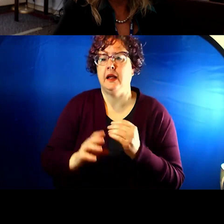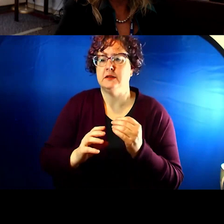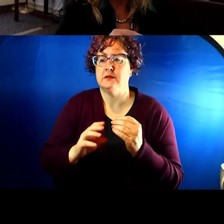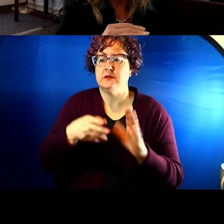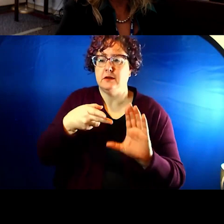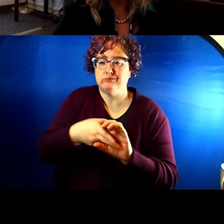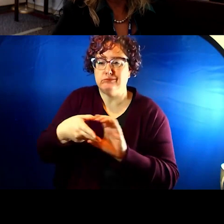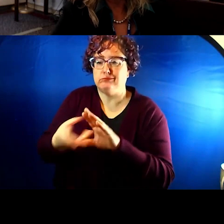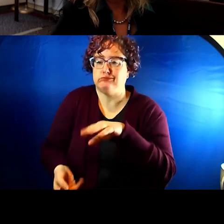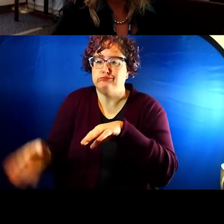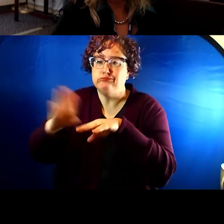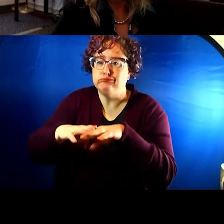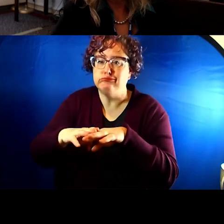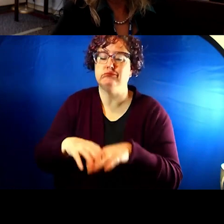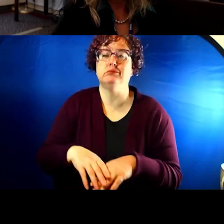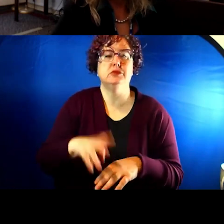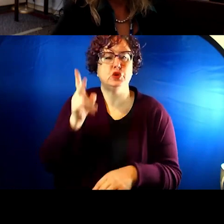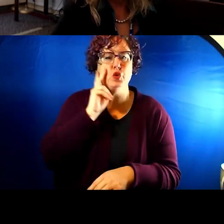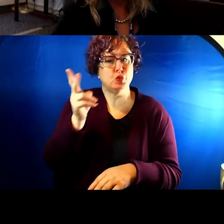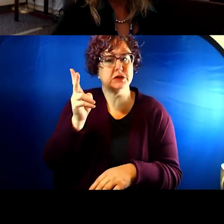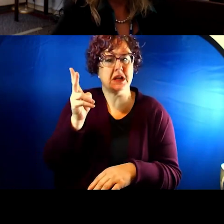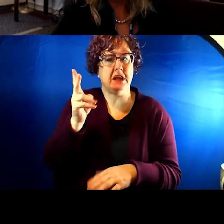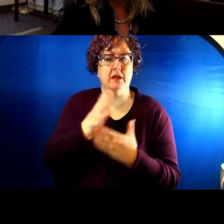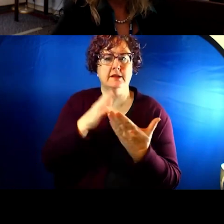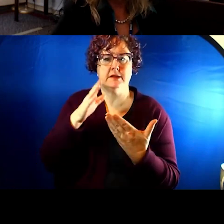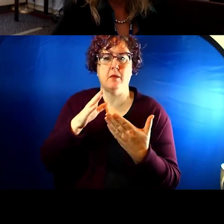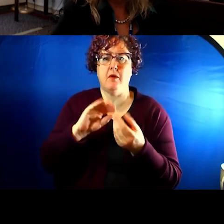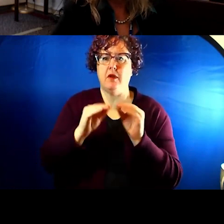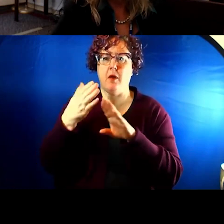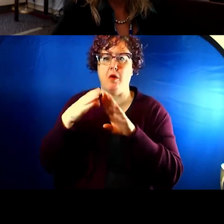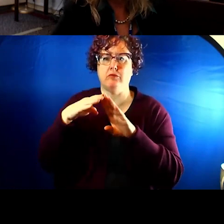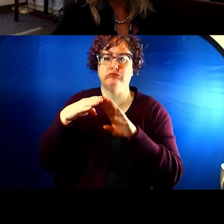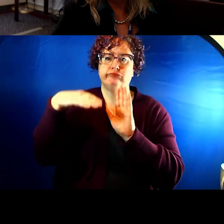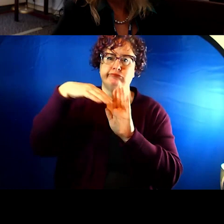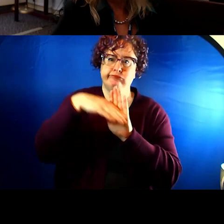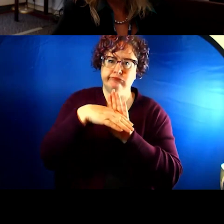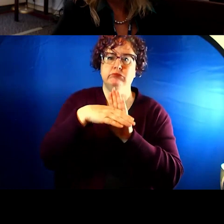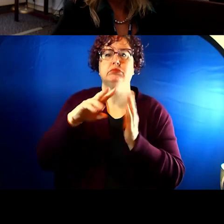YOU WILL SEE SOME OF THE DIPPING REFLECTS CHANGES OF ENROLLMENT RATES.